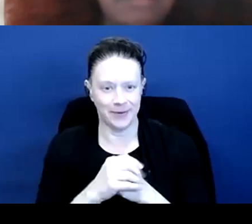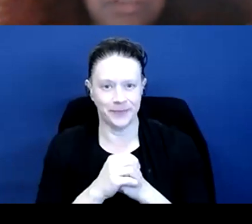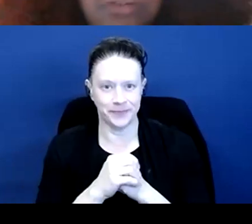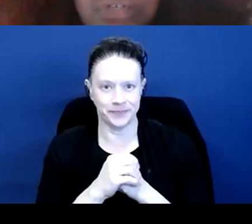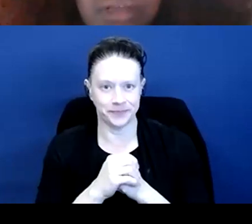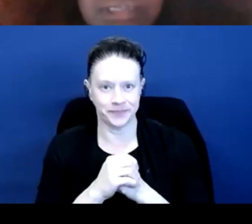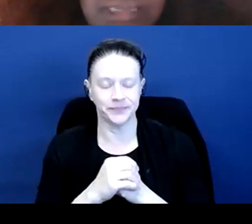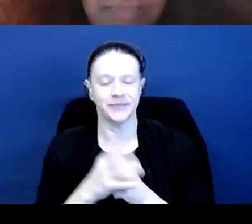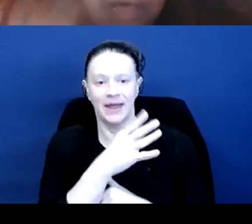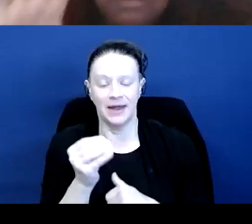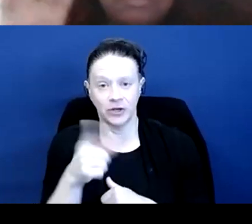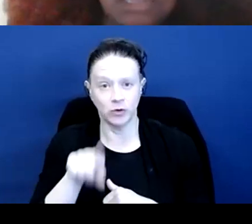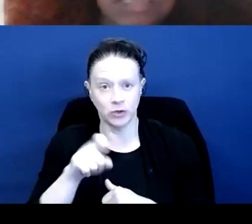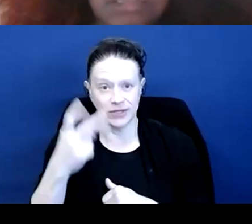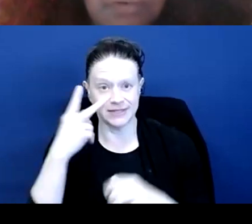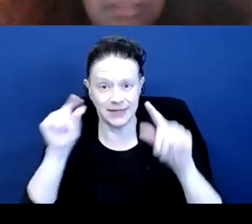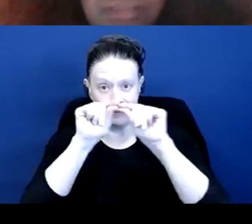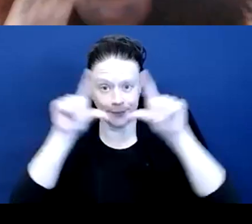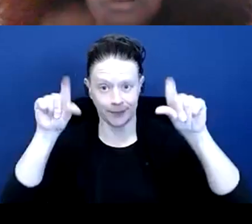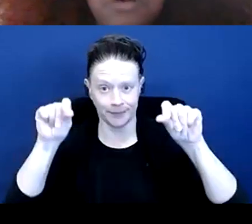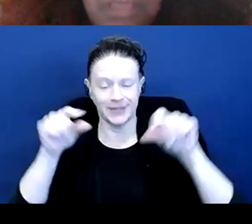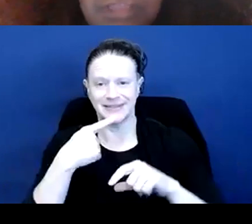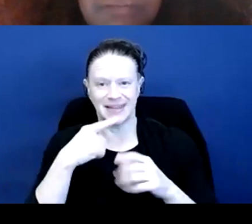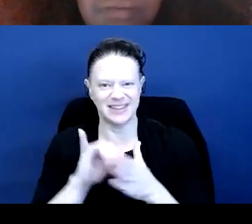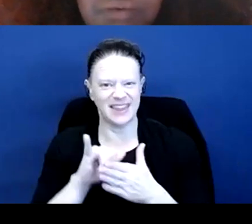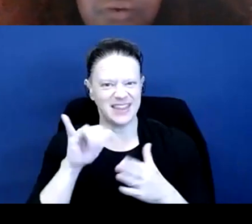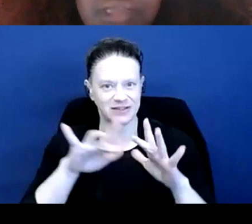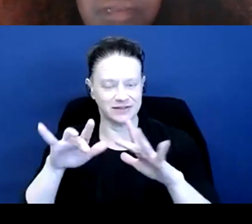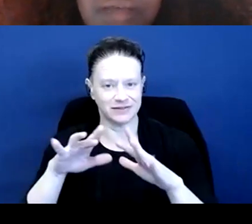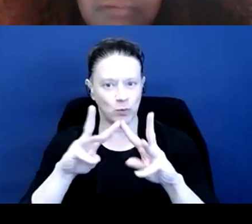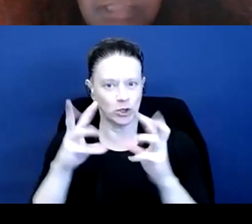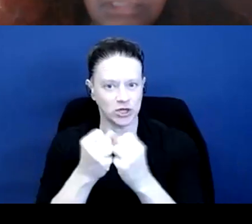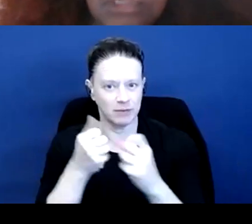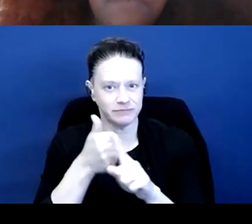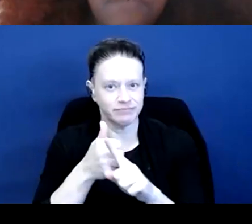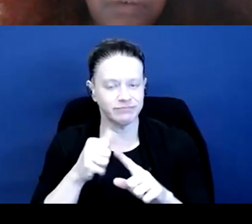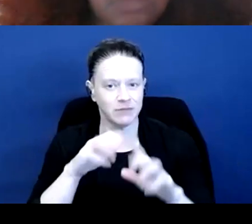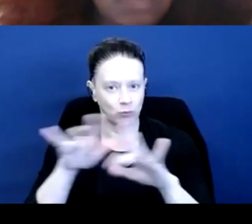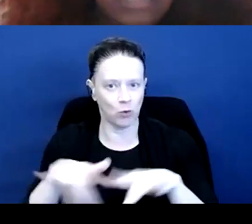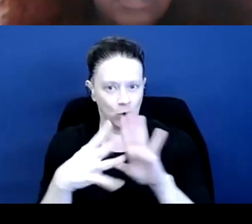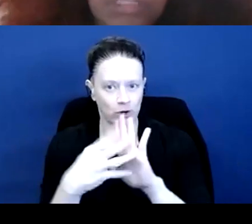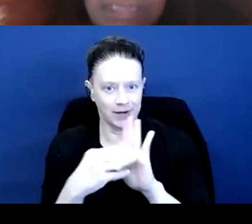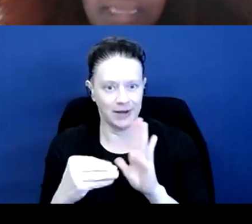And you should all see a pop-up that says, if you're okay with it being recorded, this is so for folks who can't join today